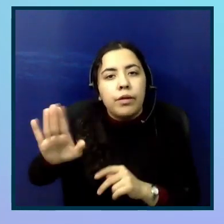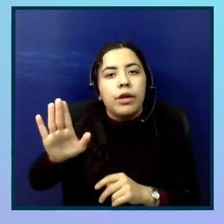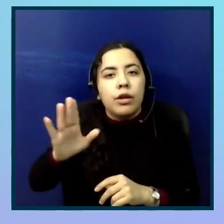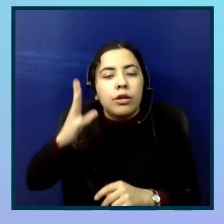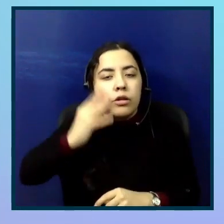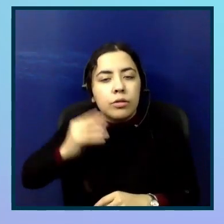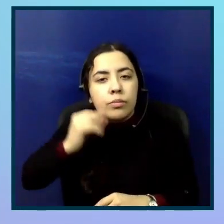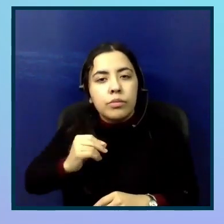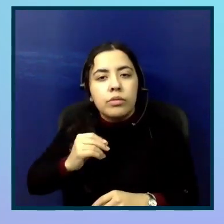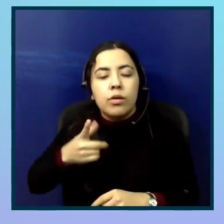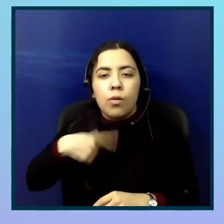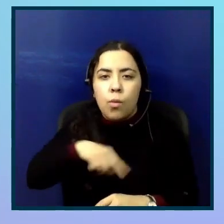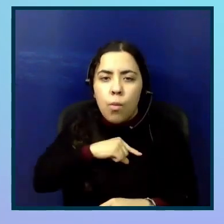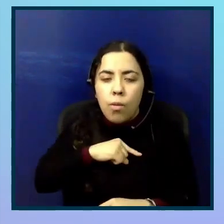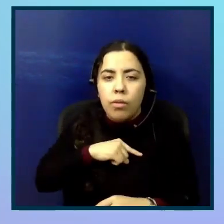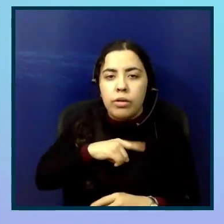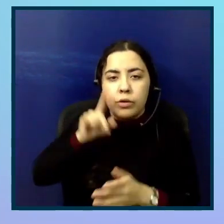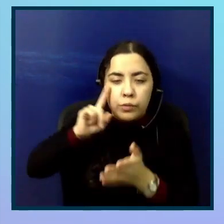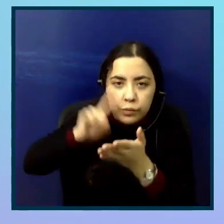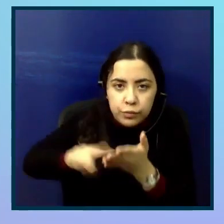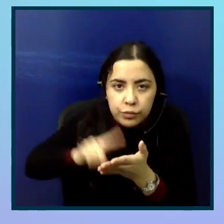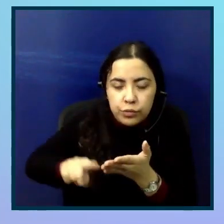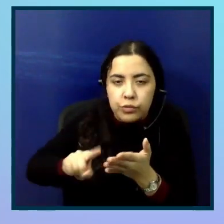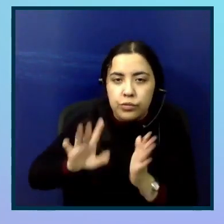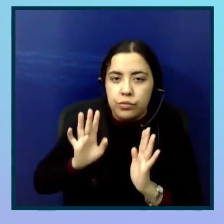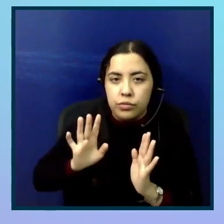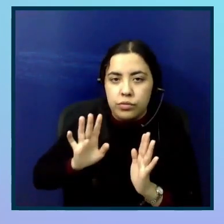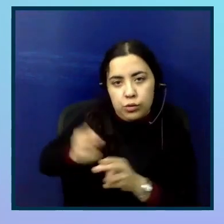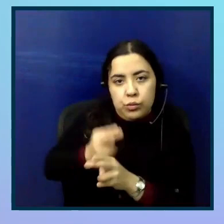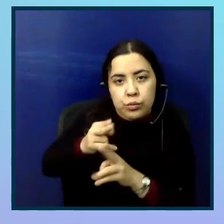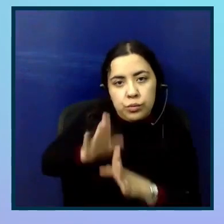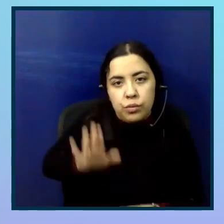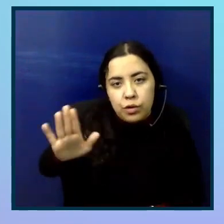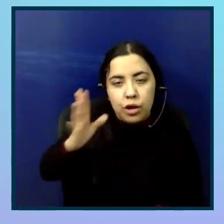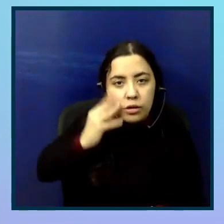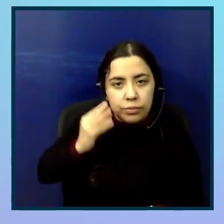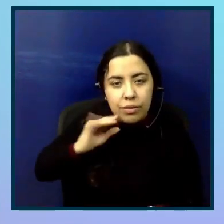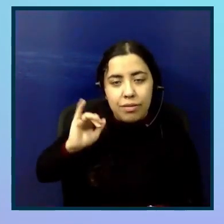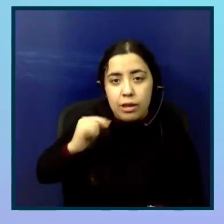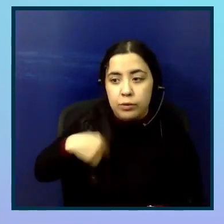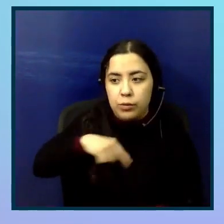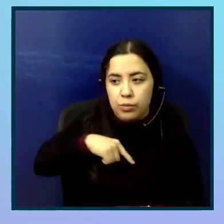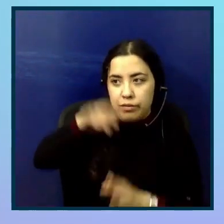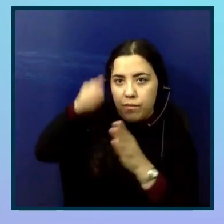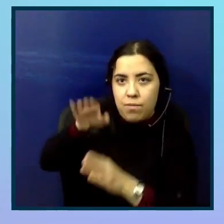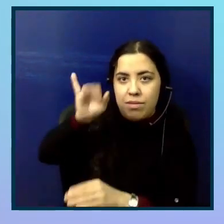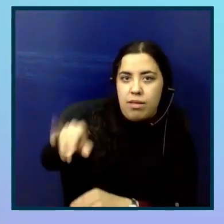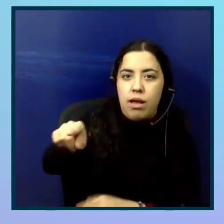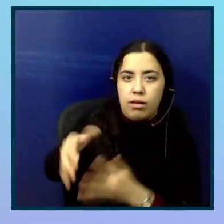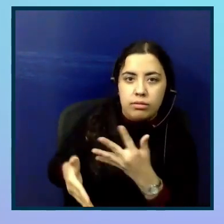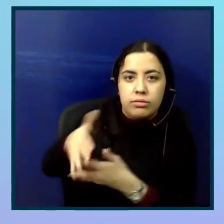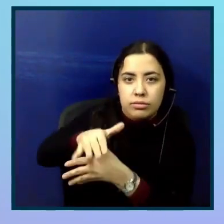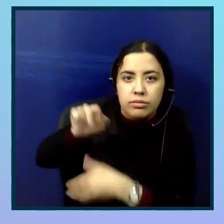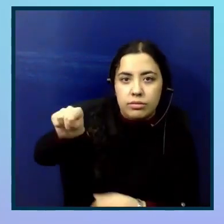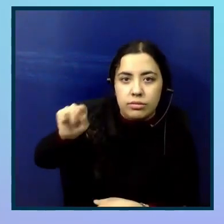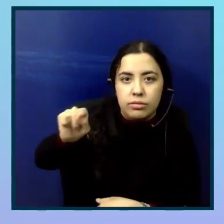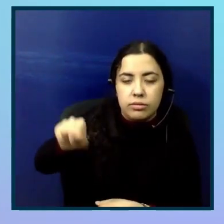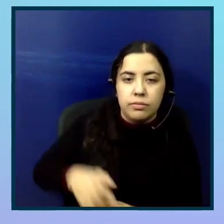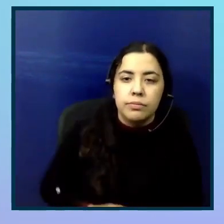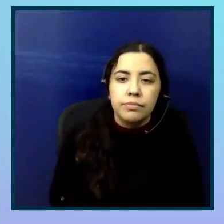those are the things that kind of, I orient around. Yeah. I think it was Garrett Ford's talk maybe earlier